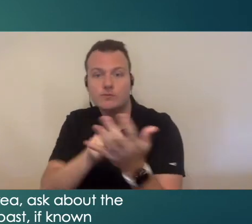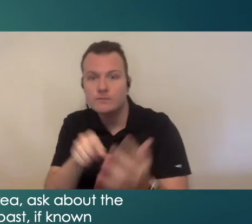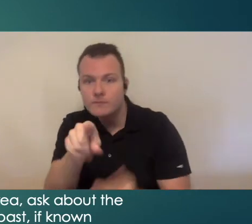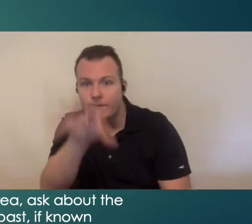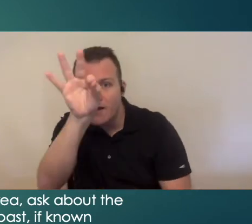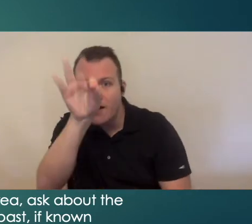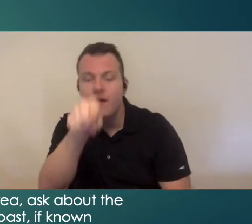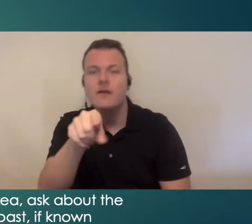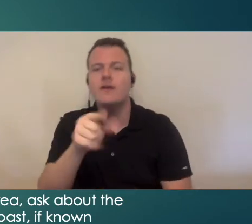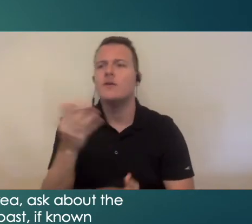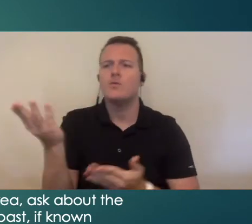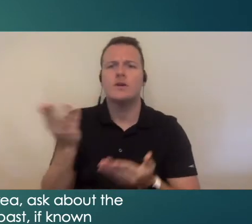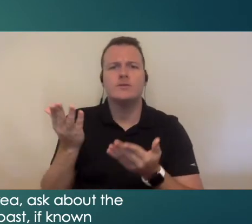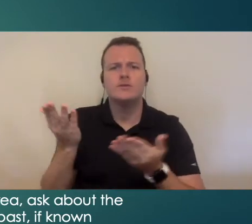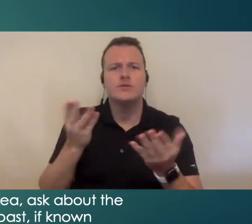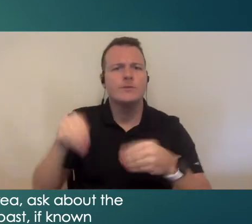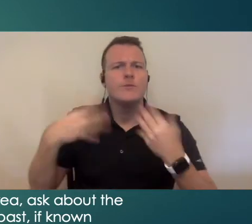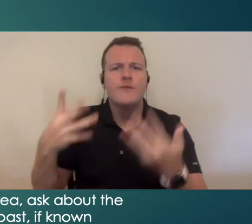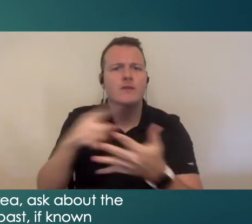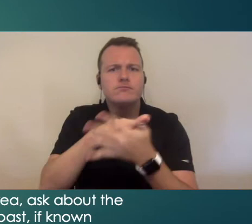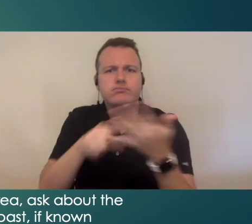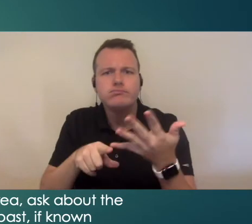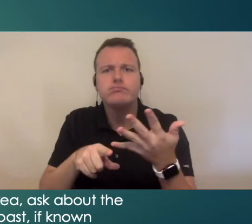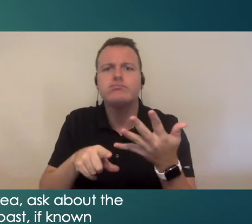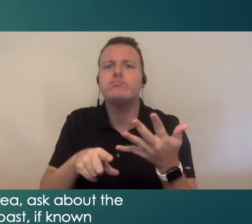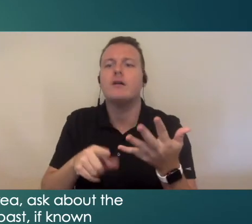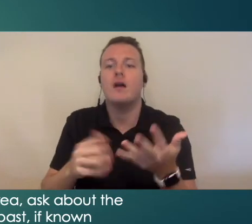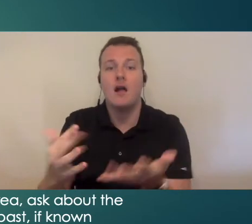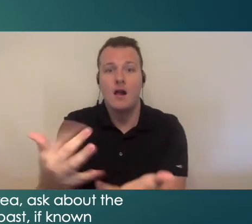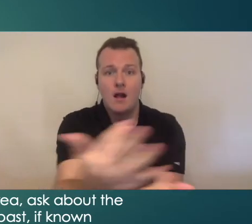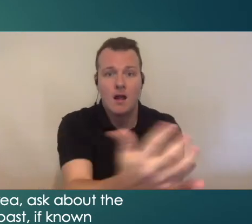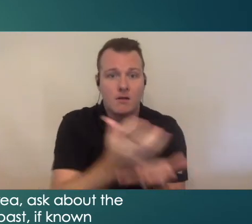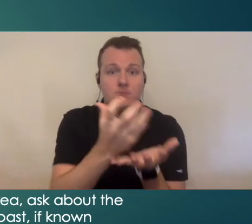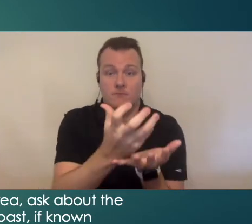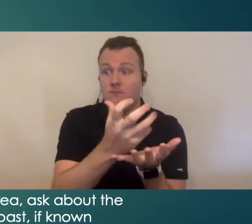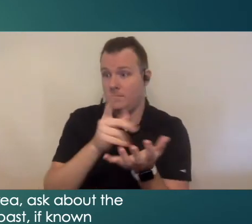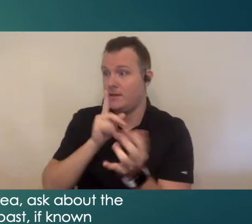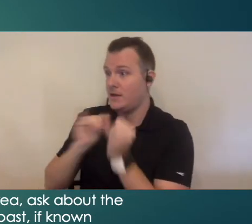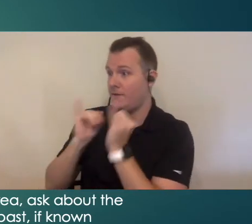knowing what services they provide, and bring up those topics when you talk with